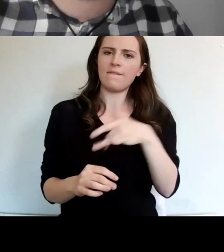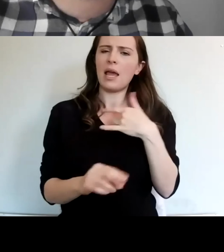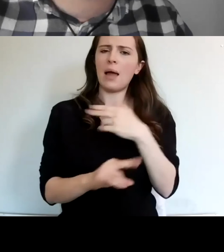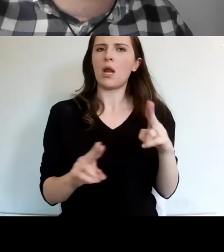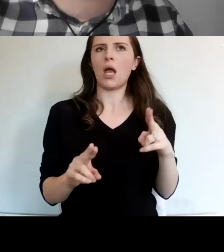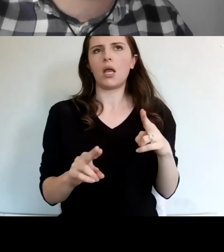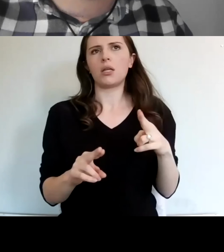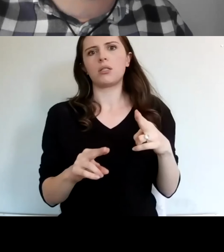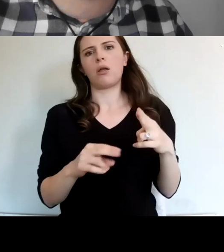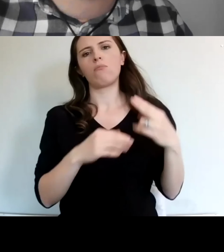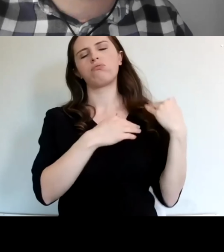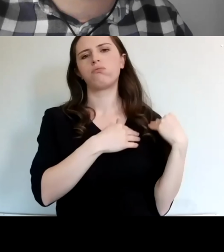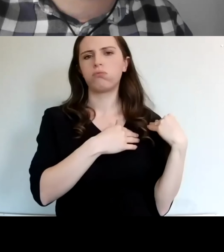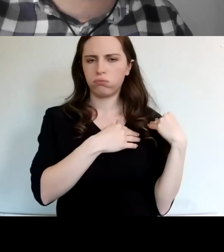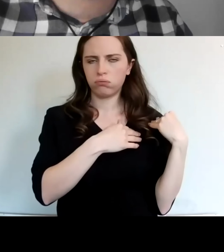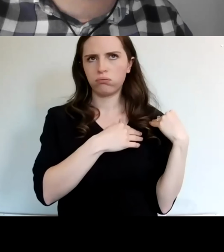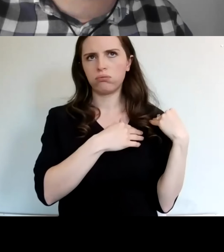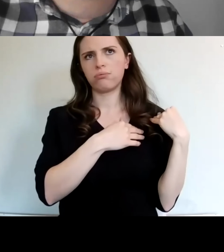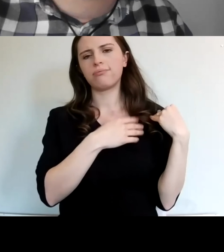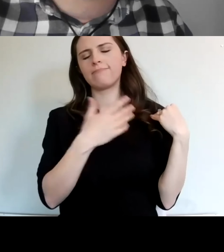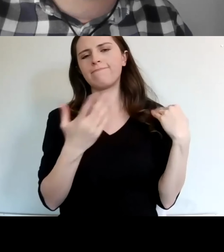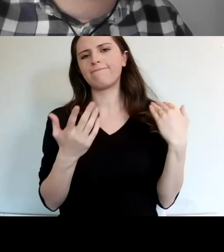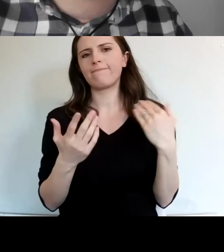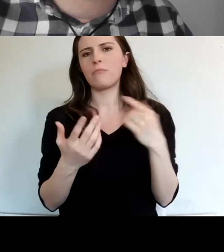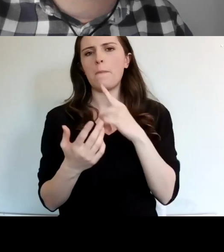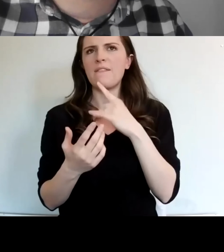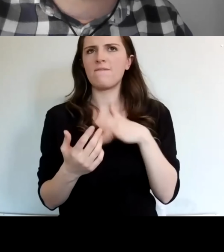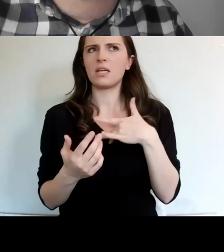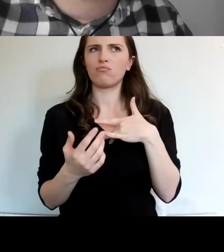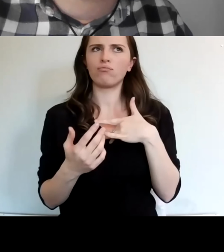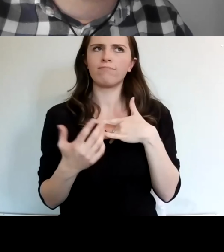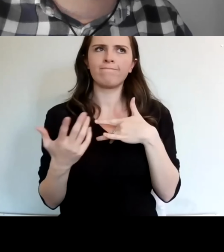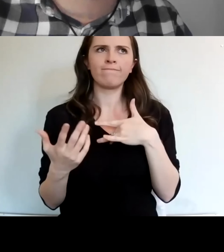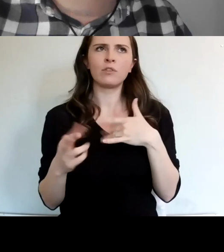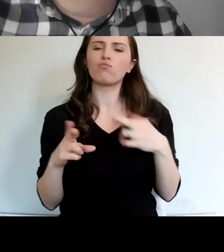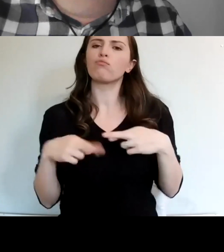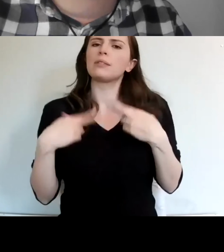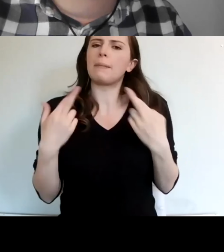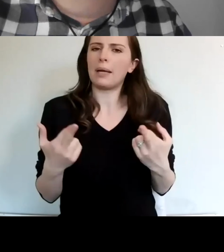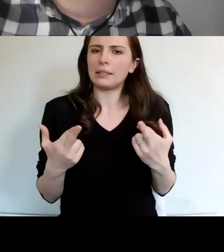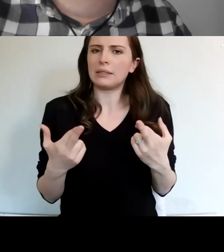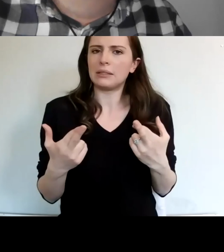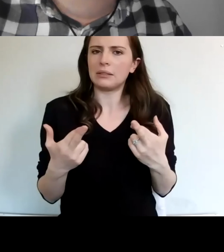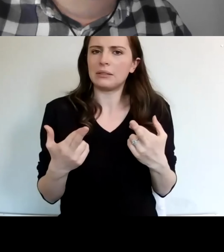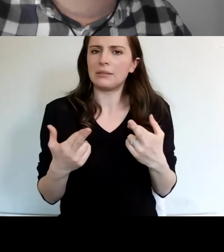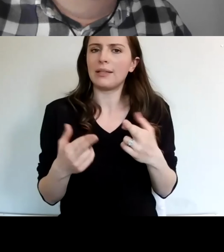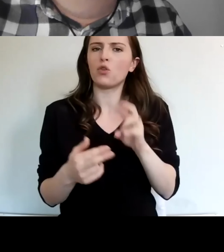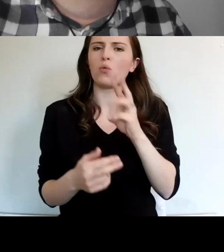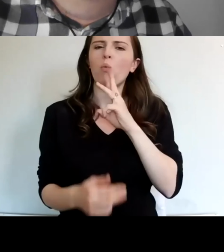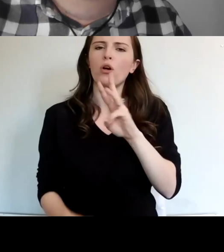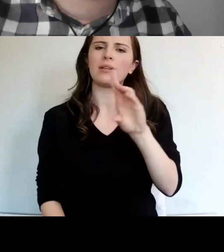and that they are, again, I'll stress, their dignity is being maintained.